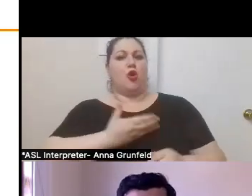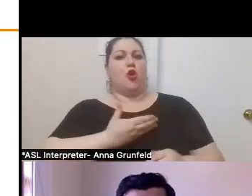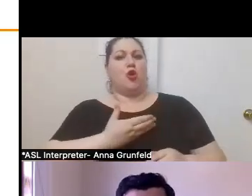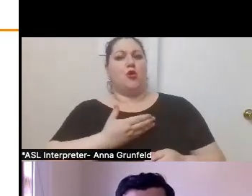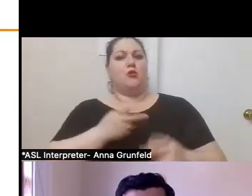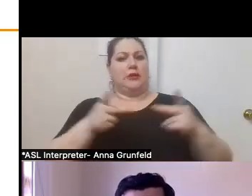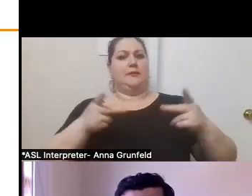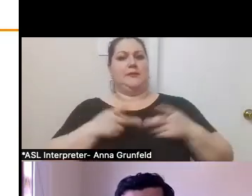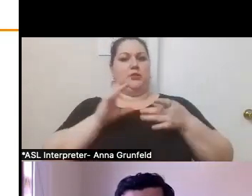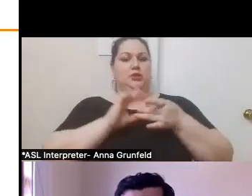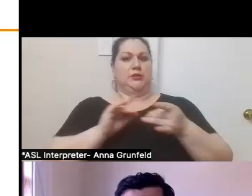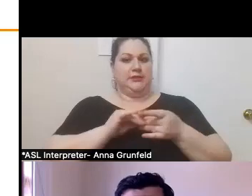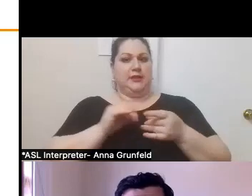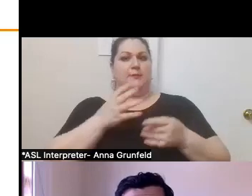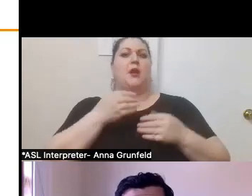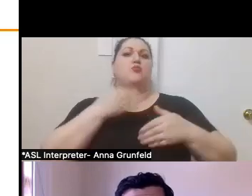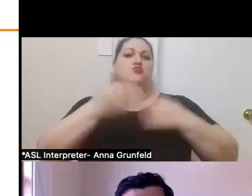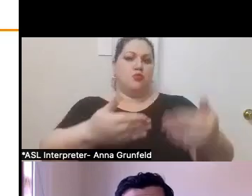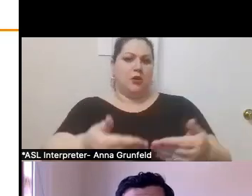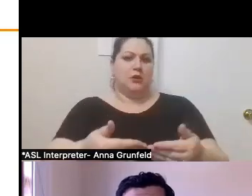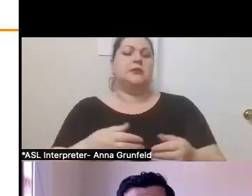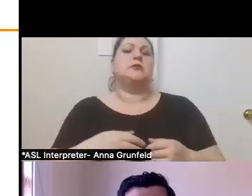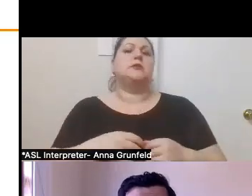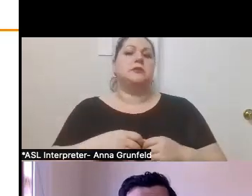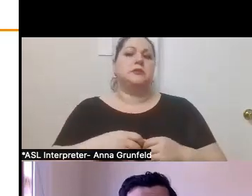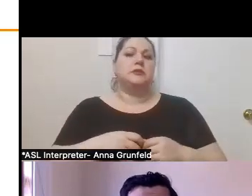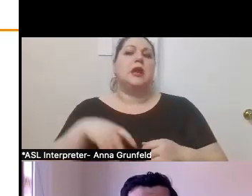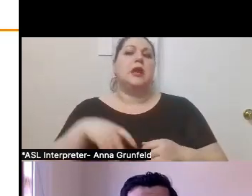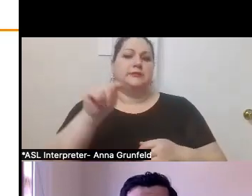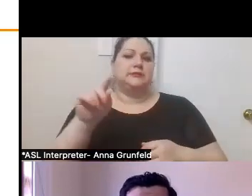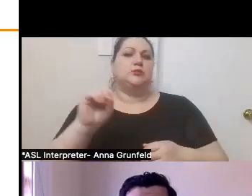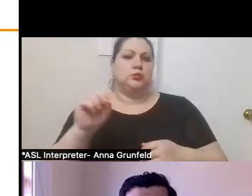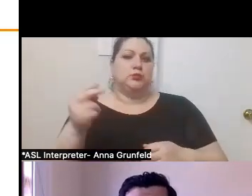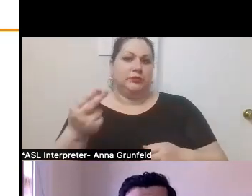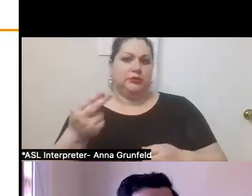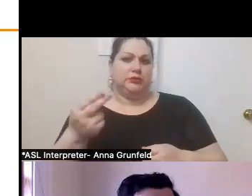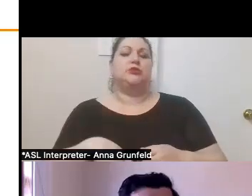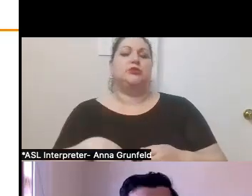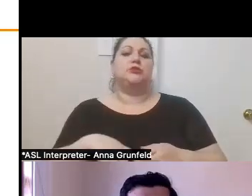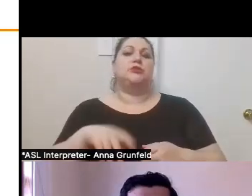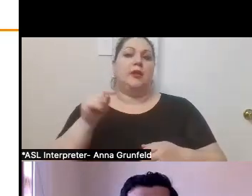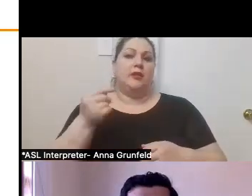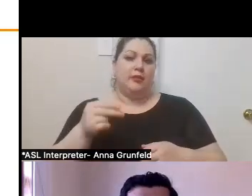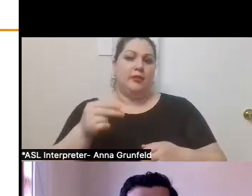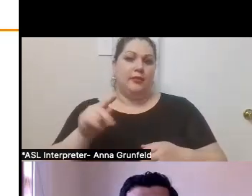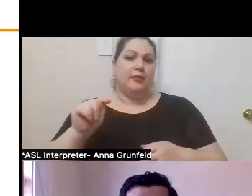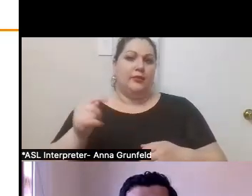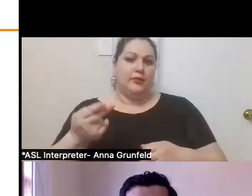And the significant impacts that it's had as well as the policy that it has led to.